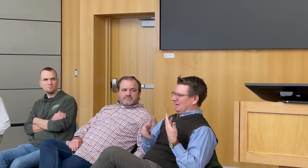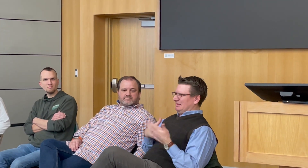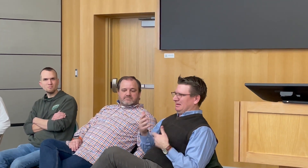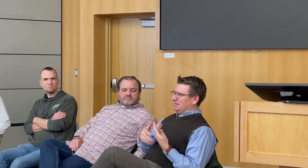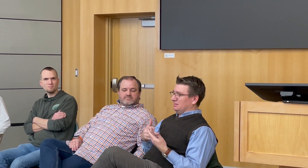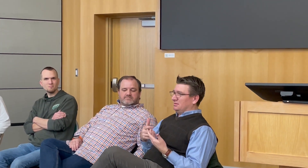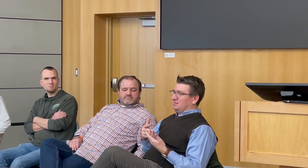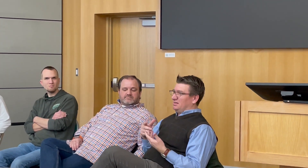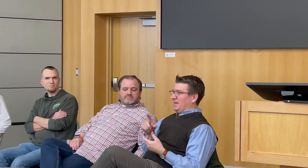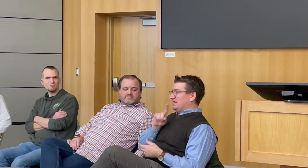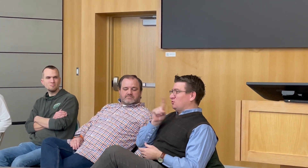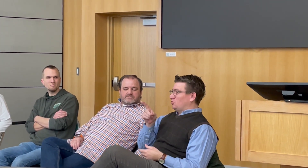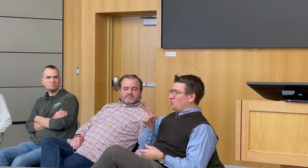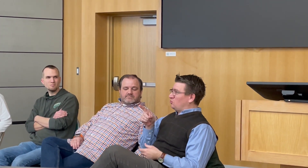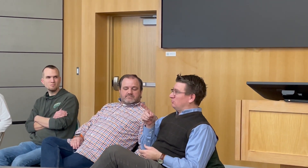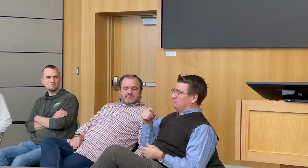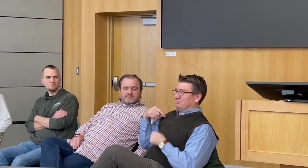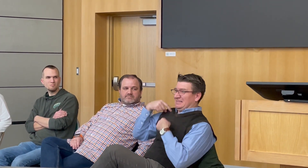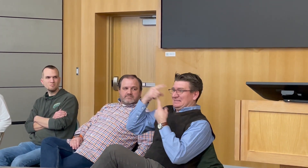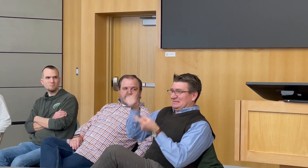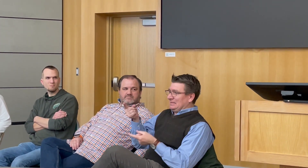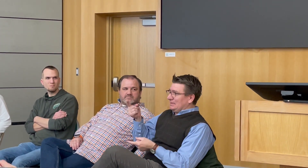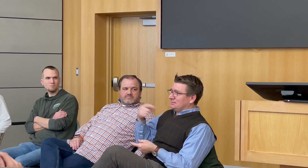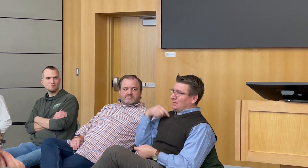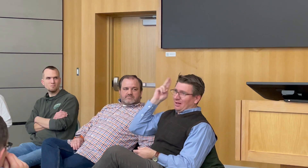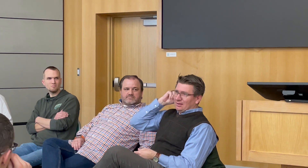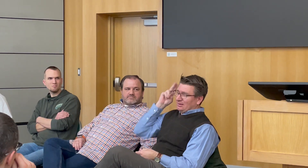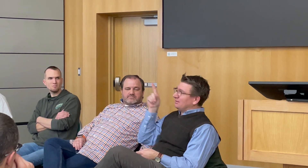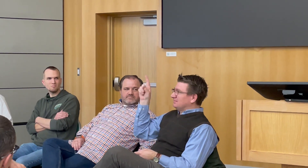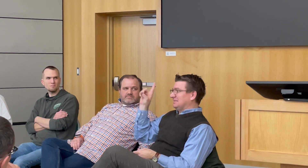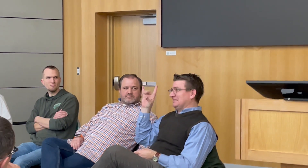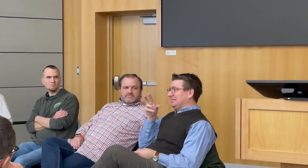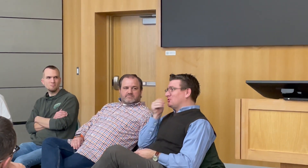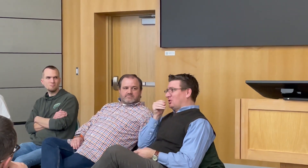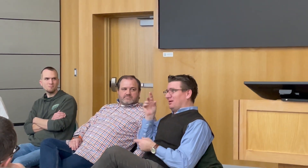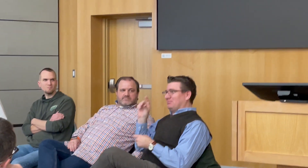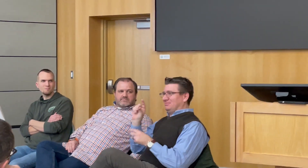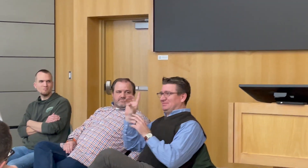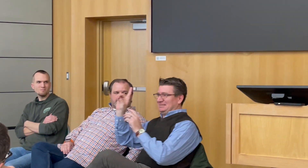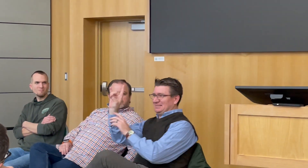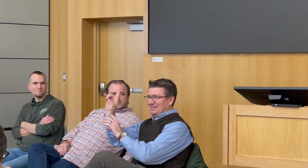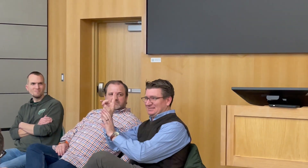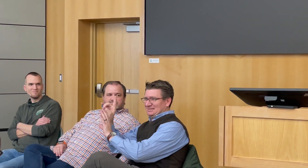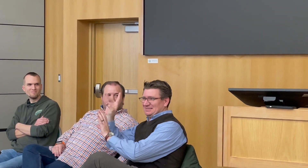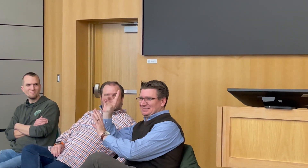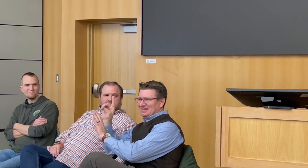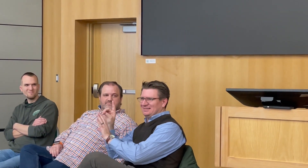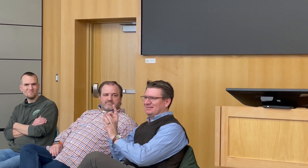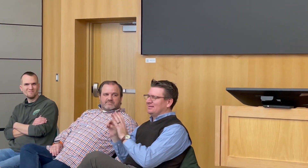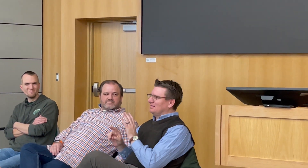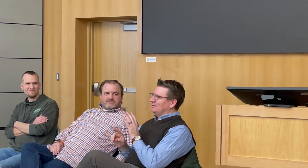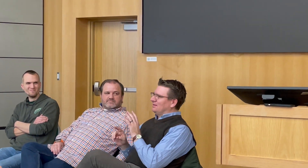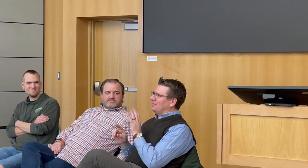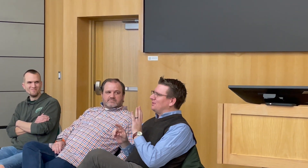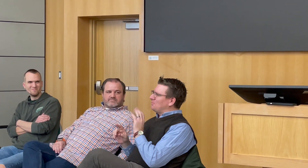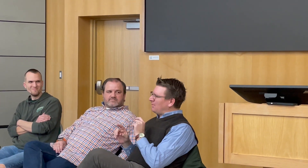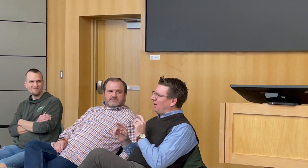language and ever since I got it he stopped preting me I will tell you that there's no more